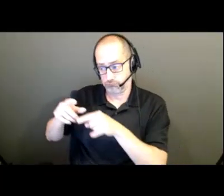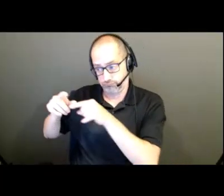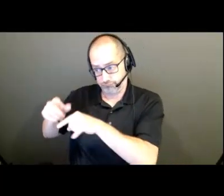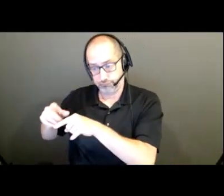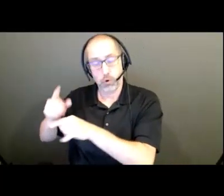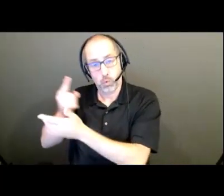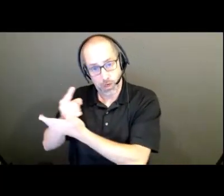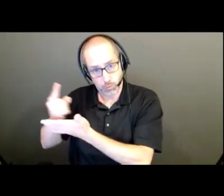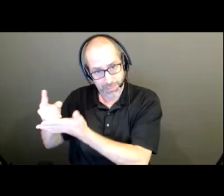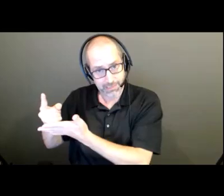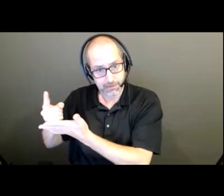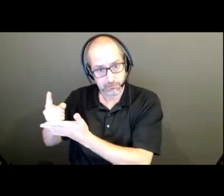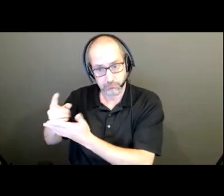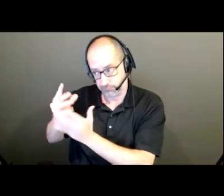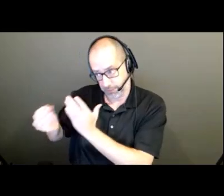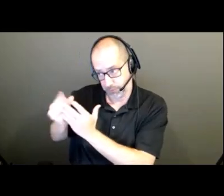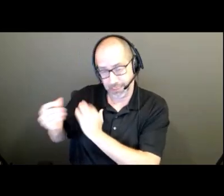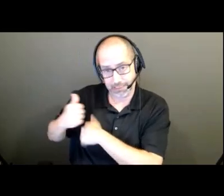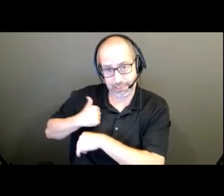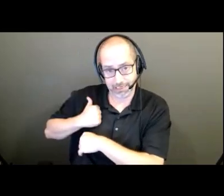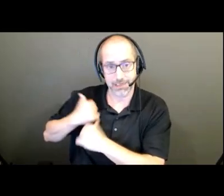Now, the minimum duration is five consecutive days.